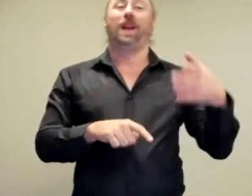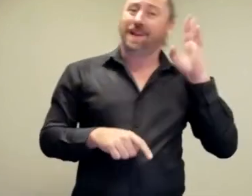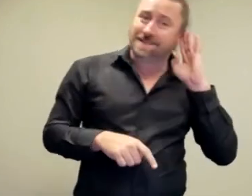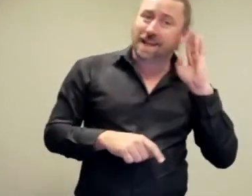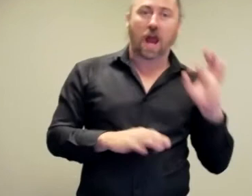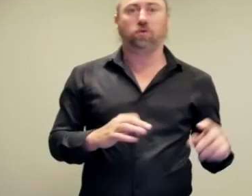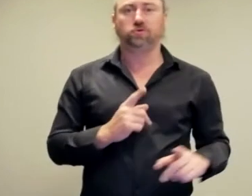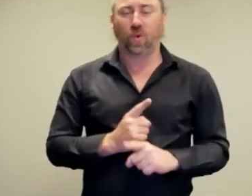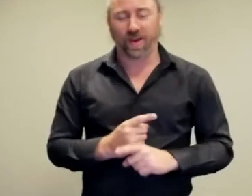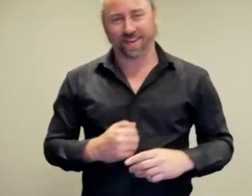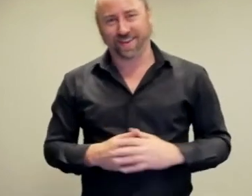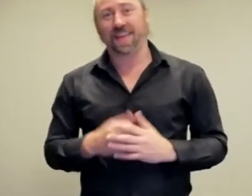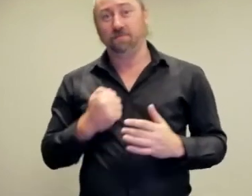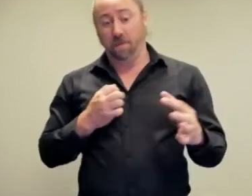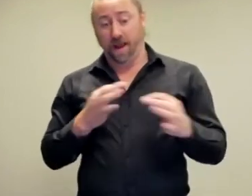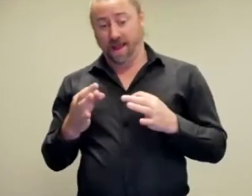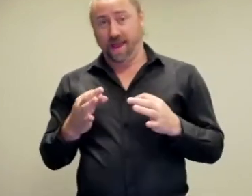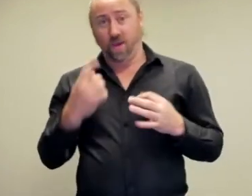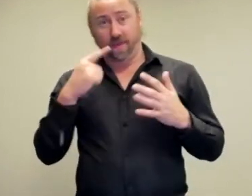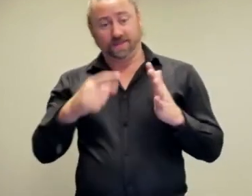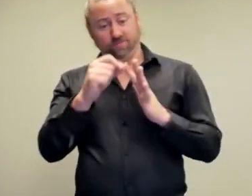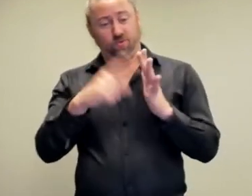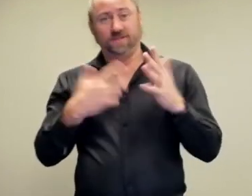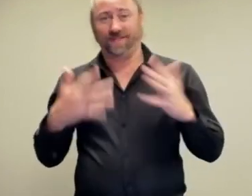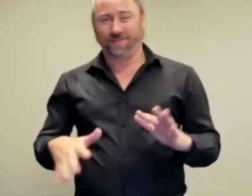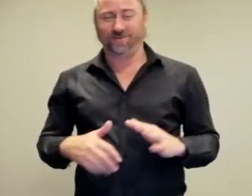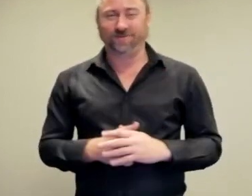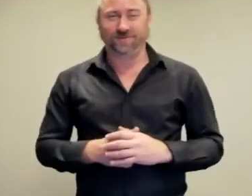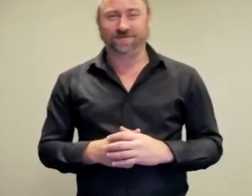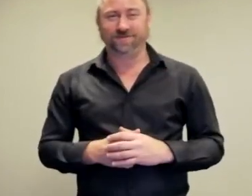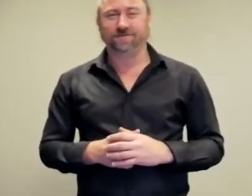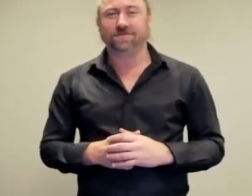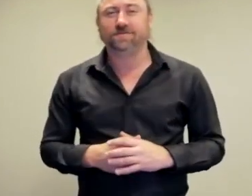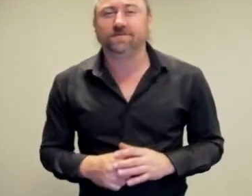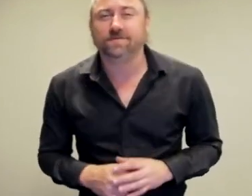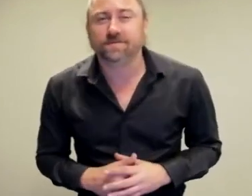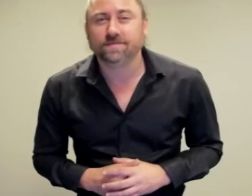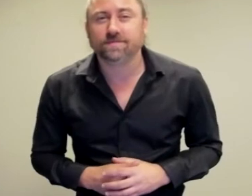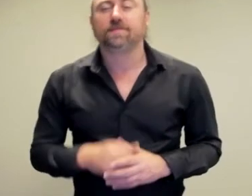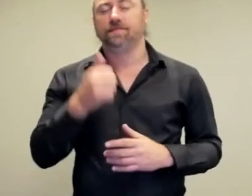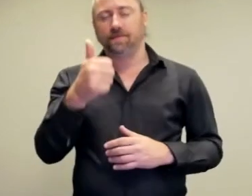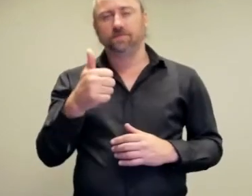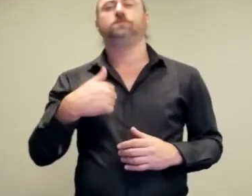Alright so I'm going to keep moving and please forgive me if I’ve missed one of your questions, I just not very good at